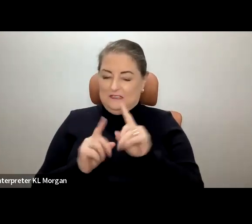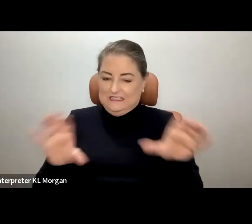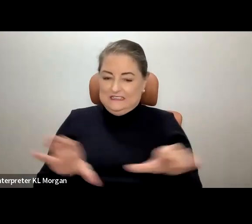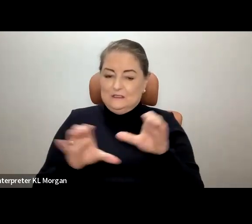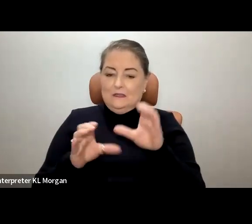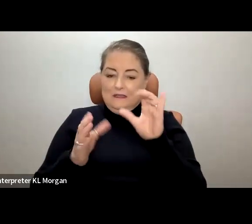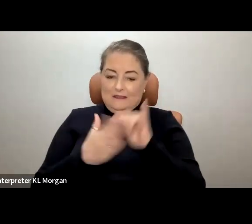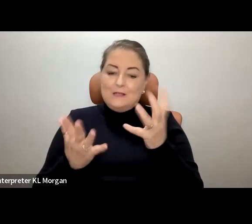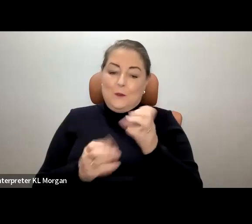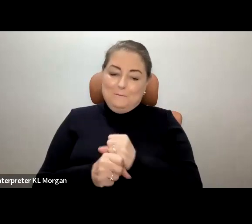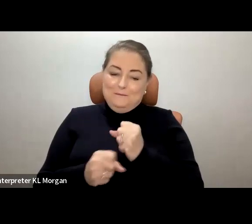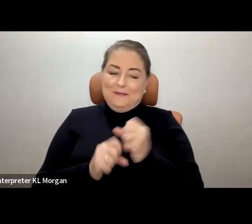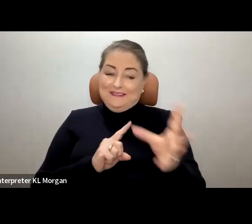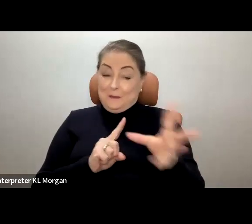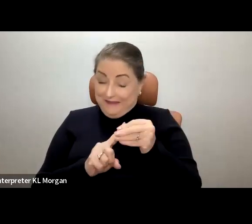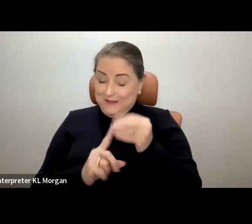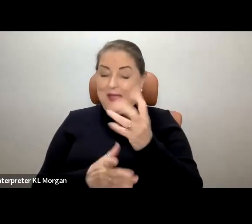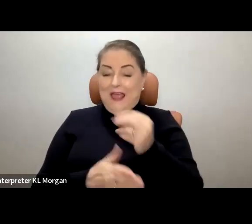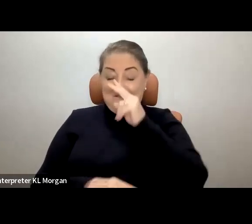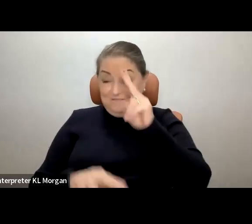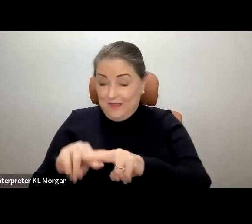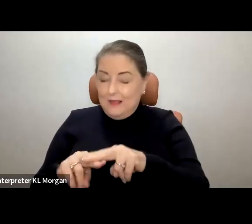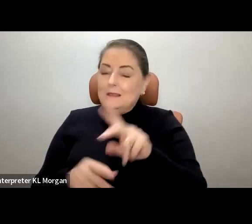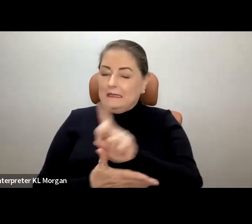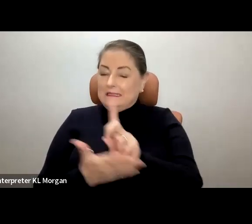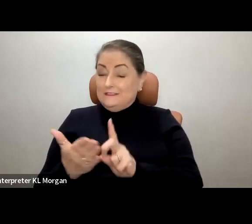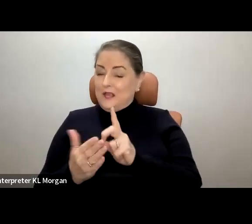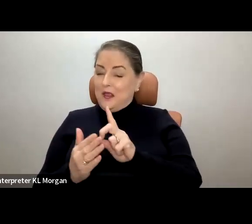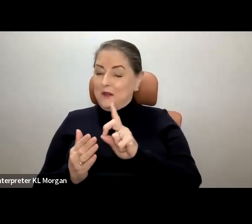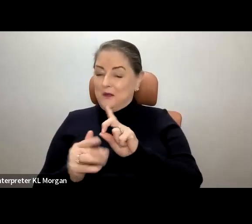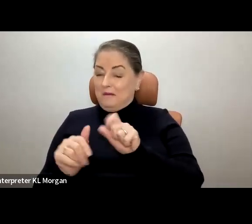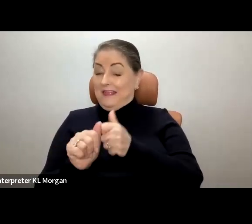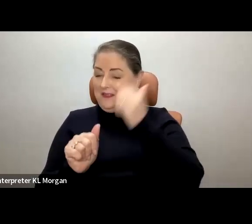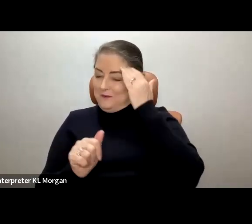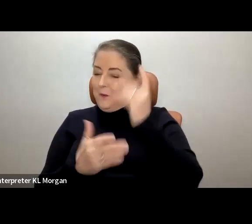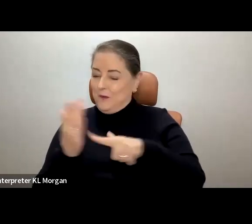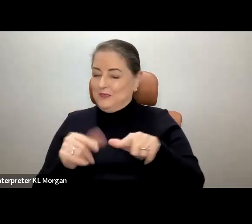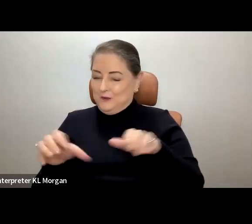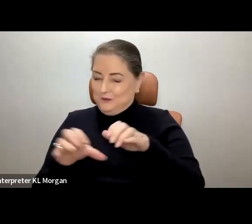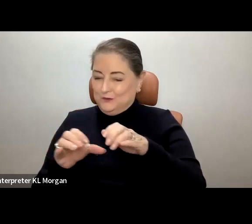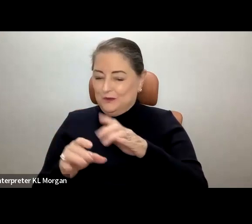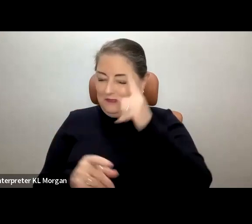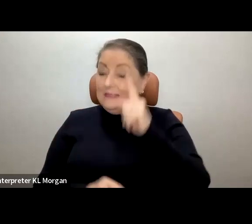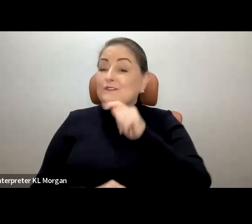makes it fun. I mean, obviously, the designers knew what they knew what they were doing there. And I think that's cool. It